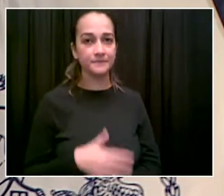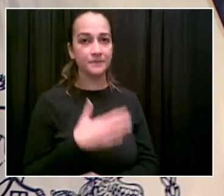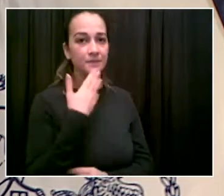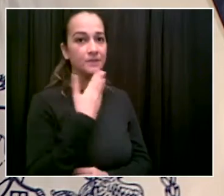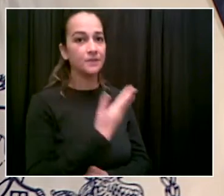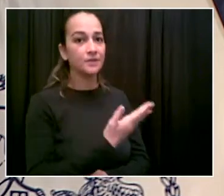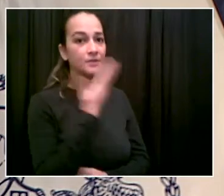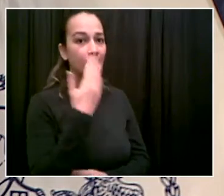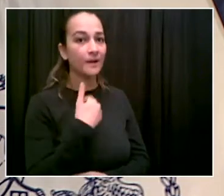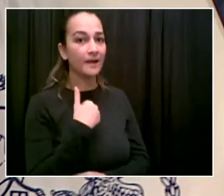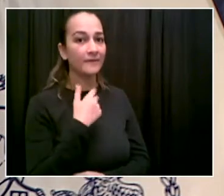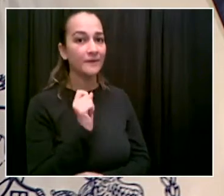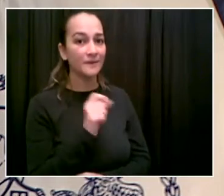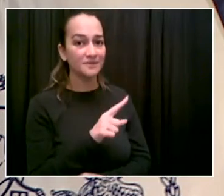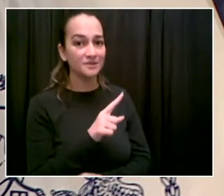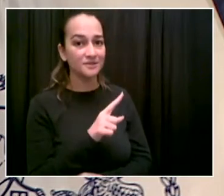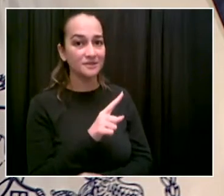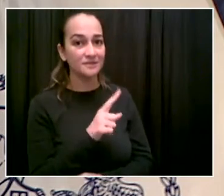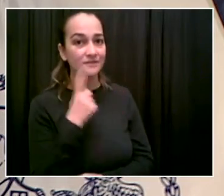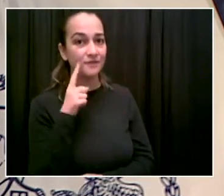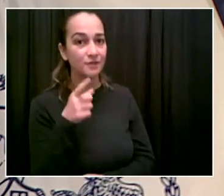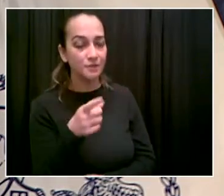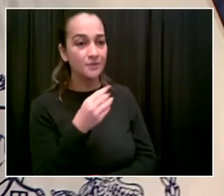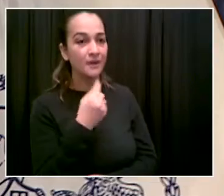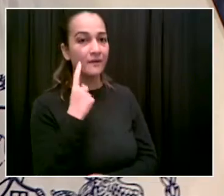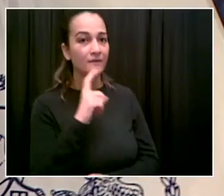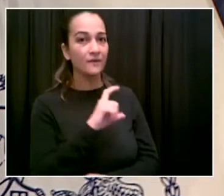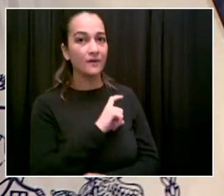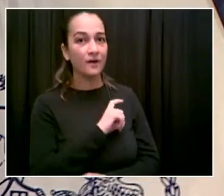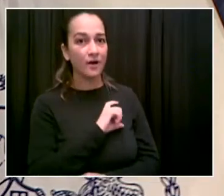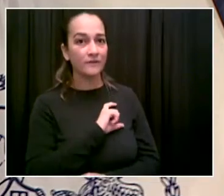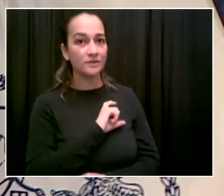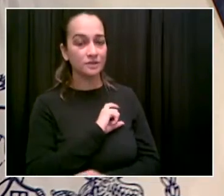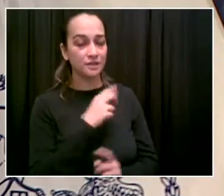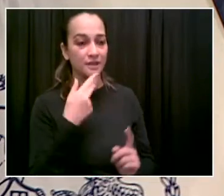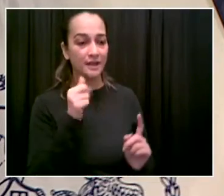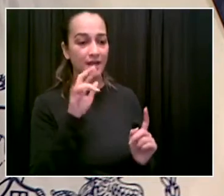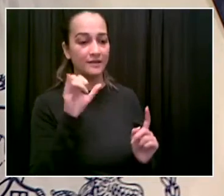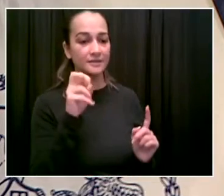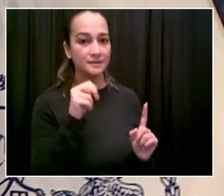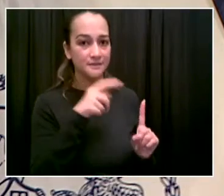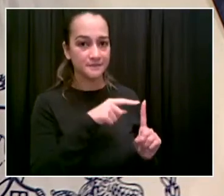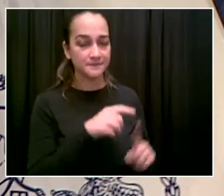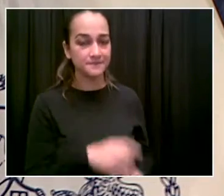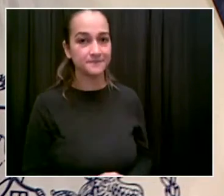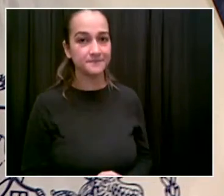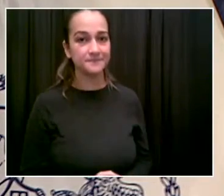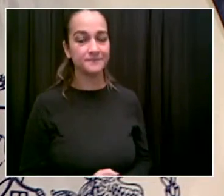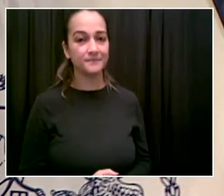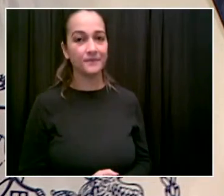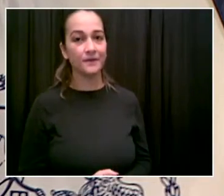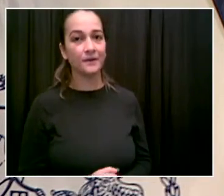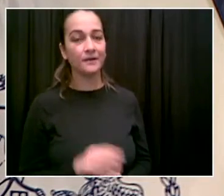MAYOR. THIS IS FOR YOU AND FOR CHIEF HARRISON. I WAS WONDERING,